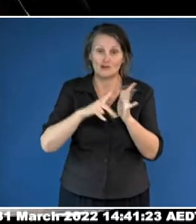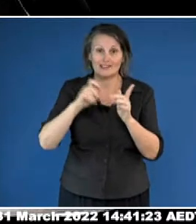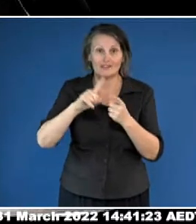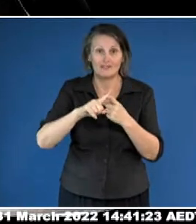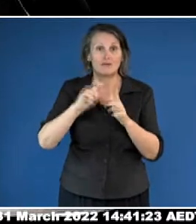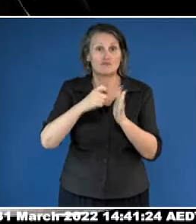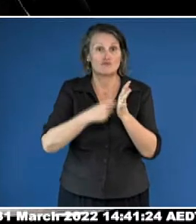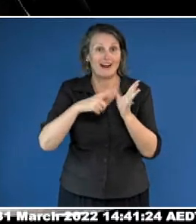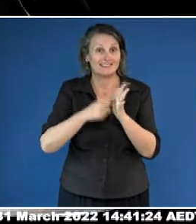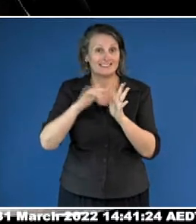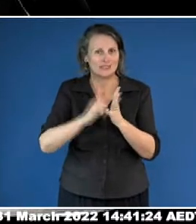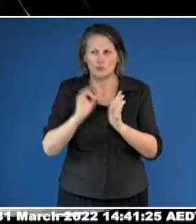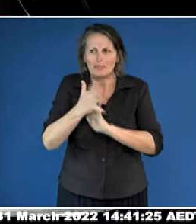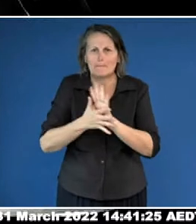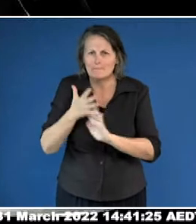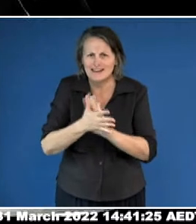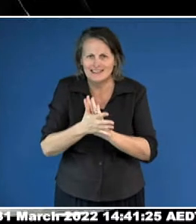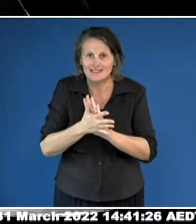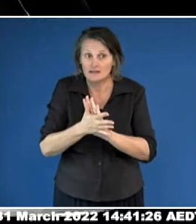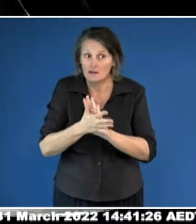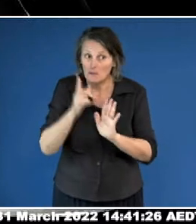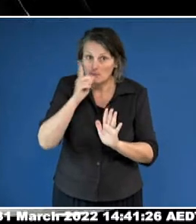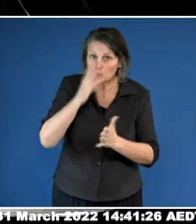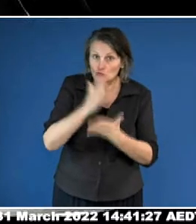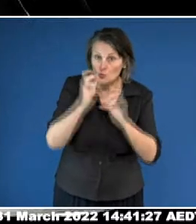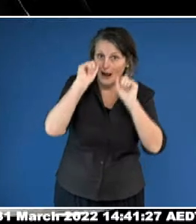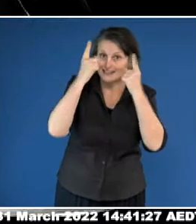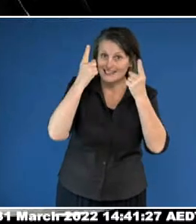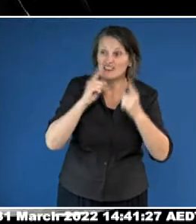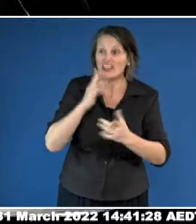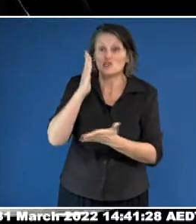restrictive practices need to be understood as gendered ableist violence and that